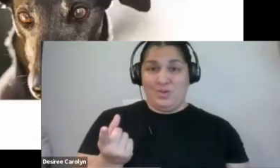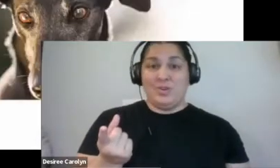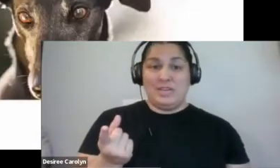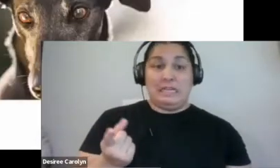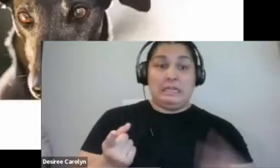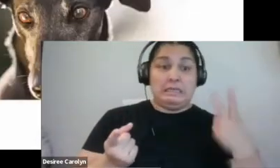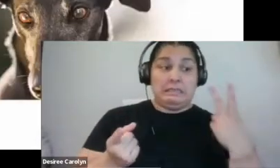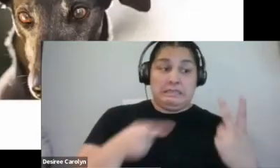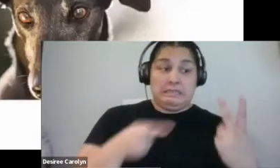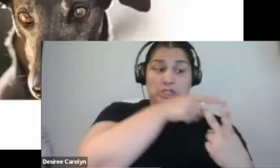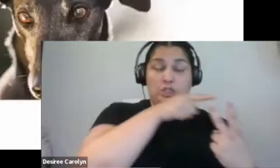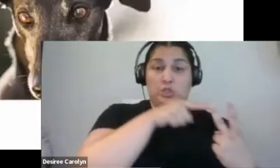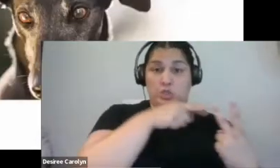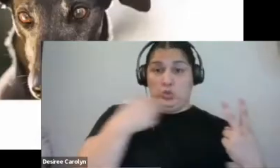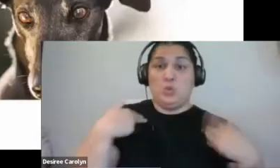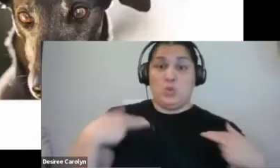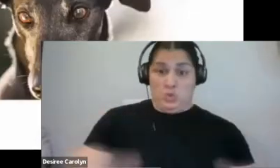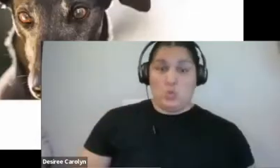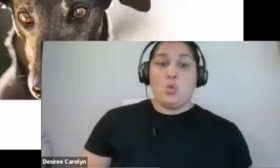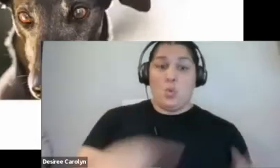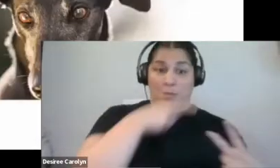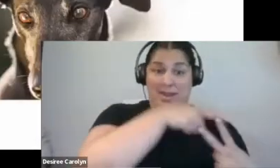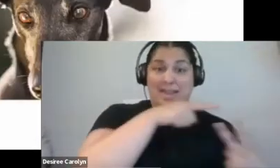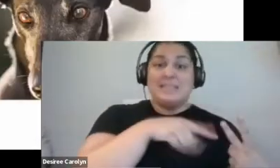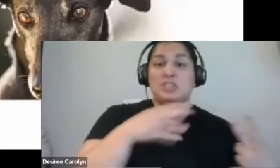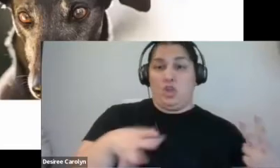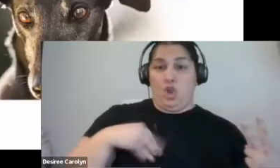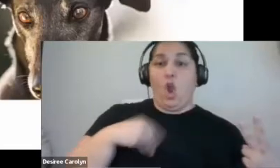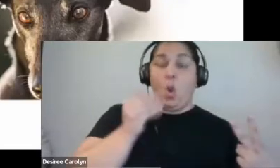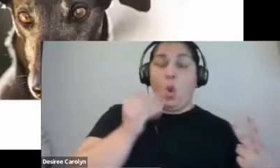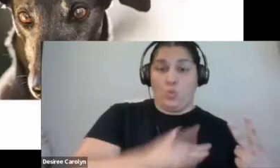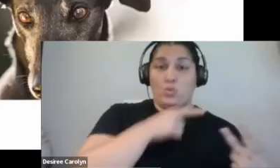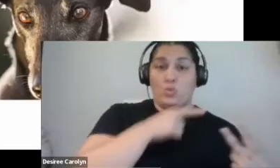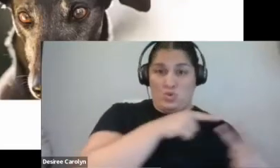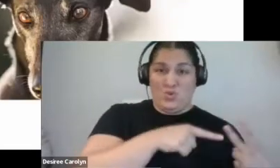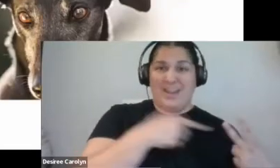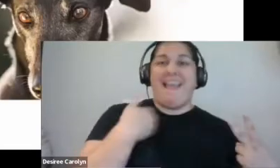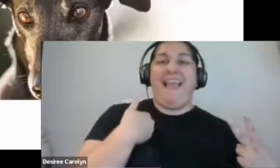was sharing a bed with them and the dog ended up getting MPOX. So you know there